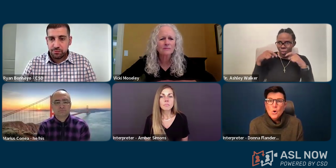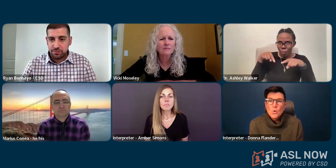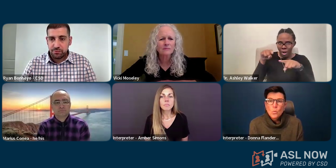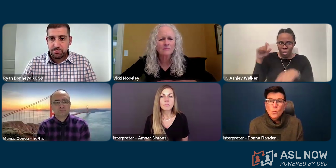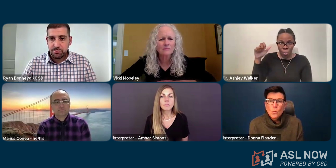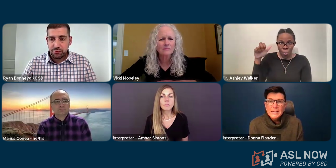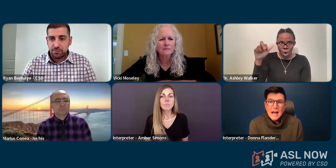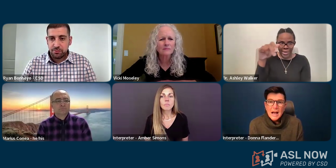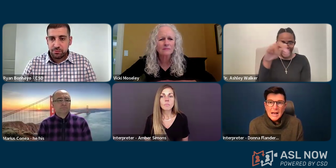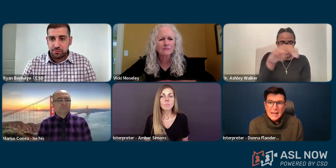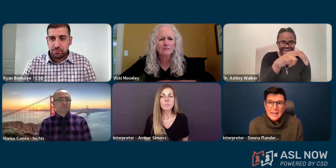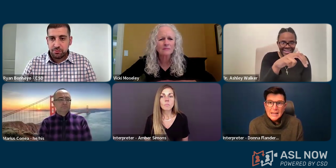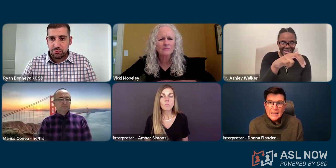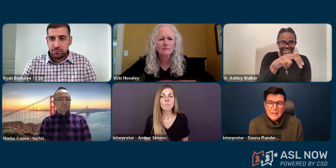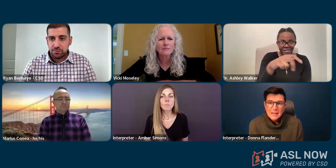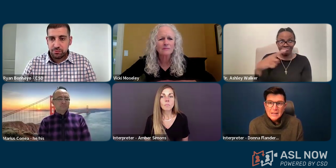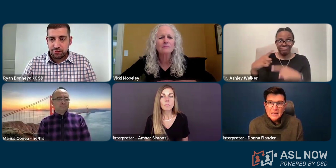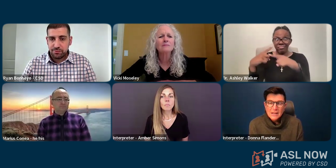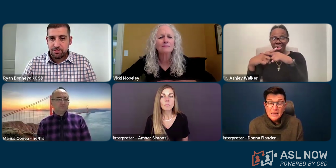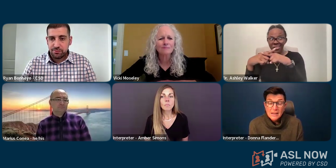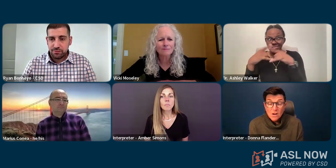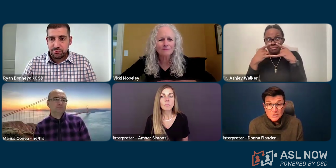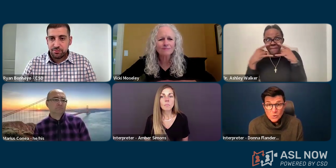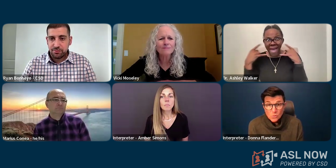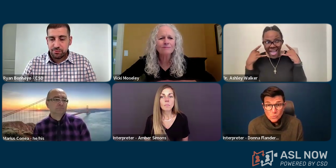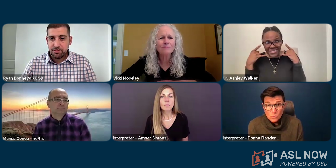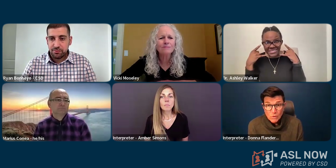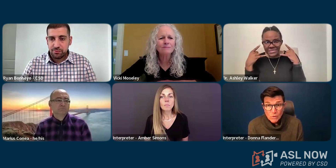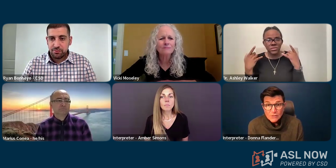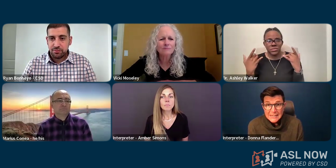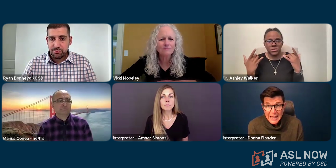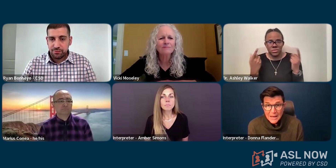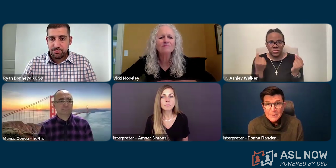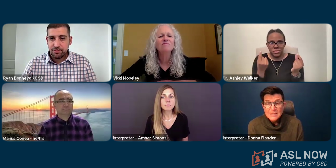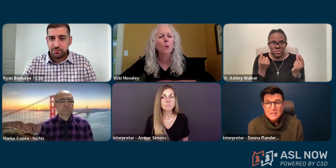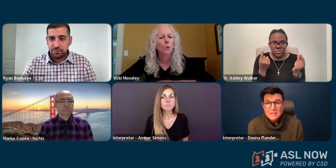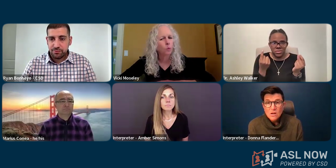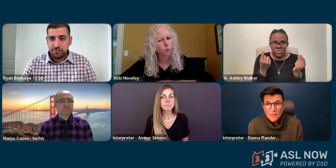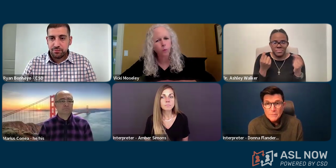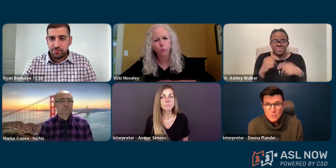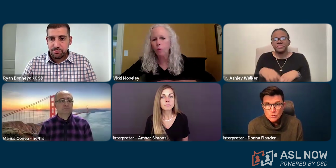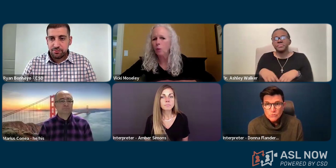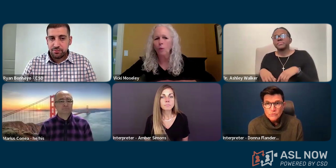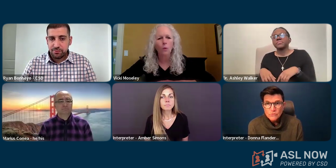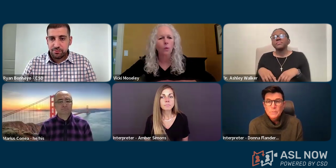So when I and also rounding happens on the move.